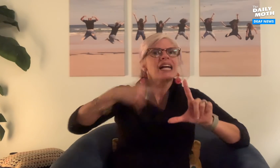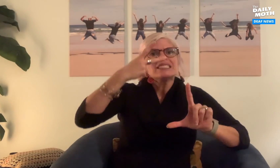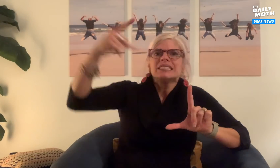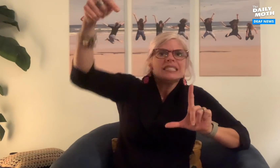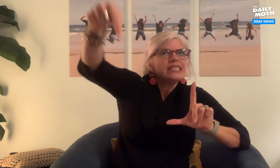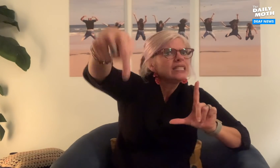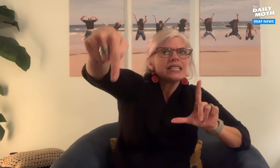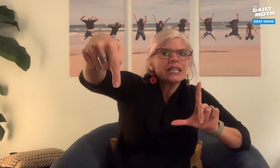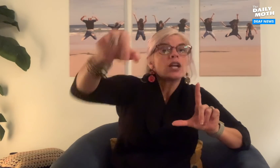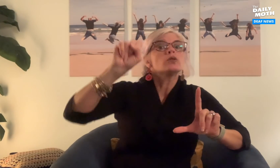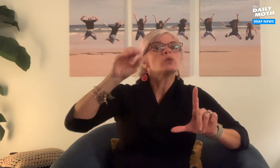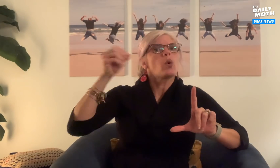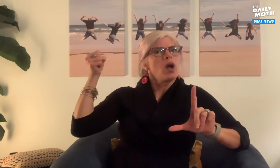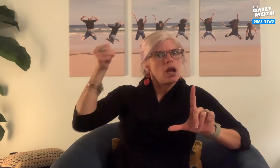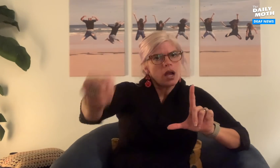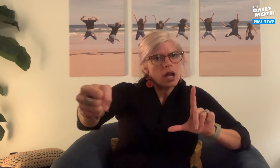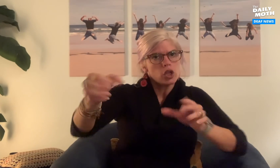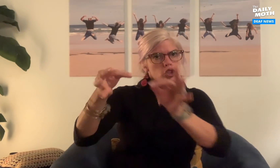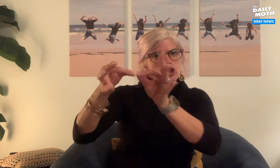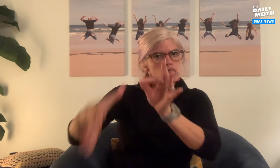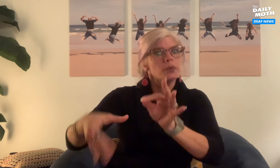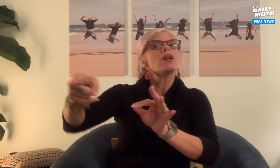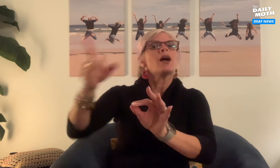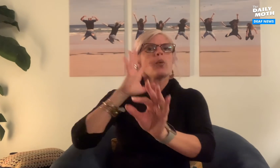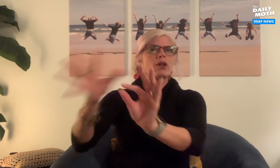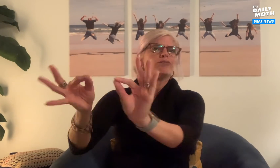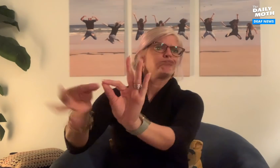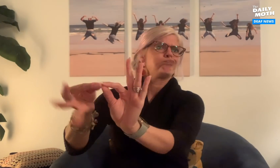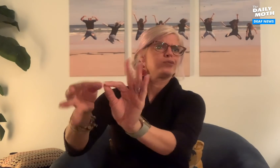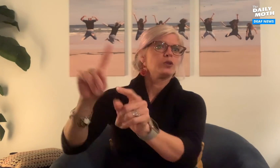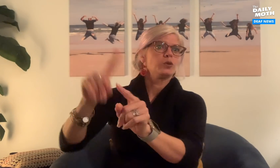who will be on the side of working families.